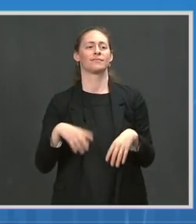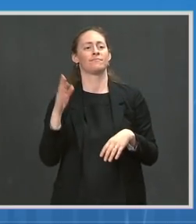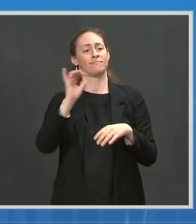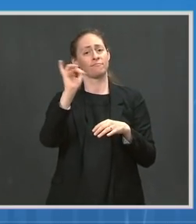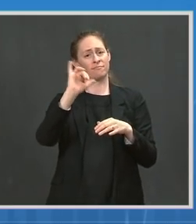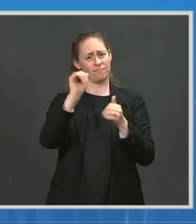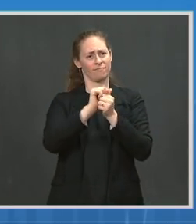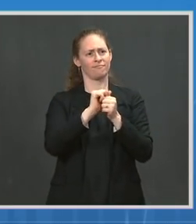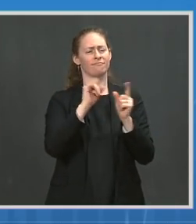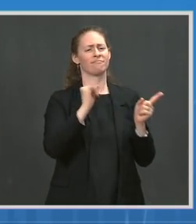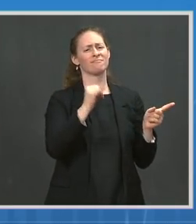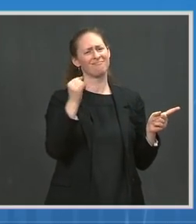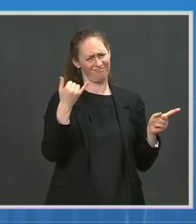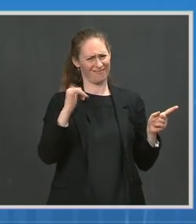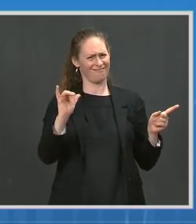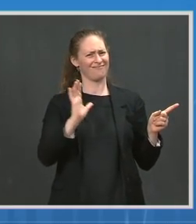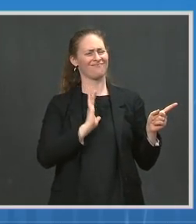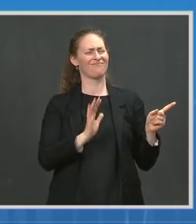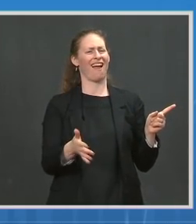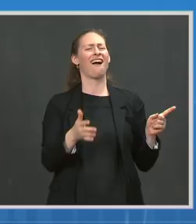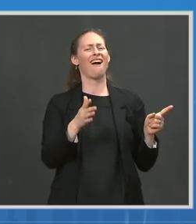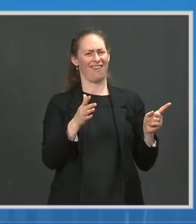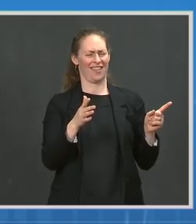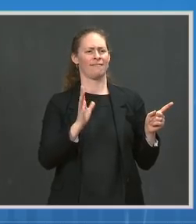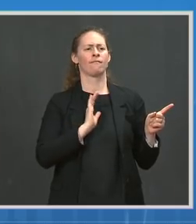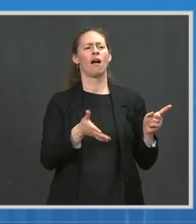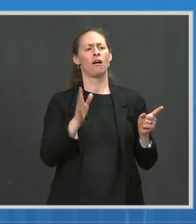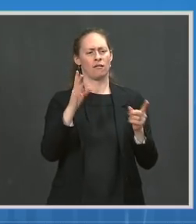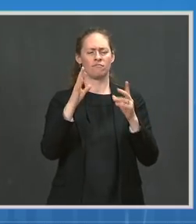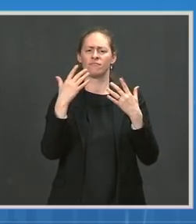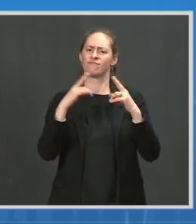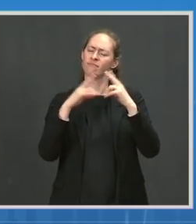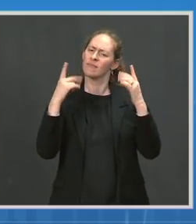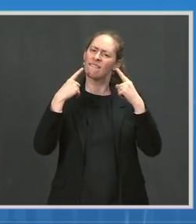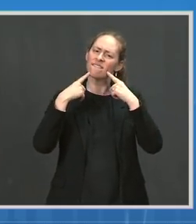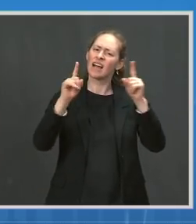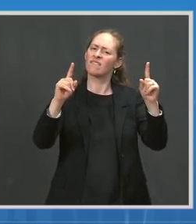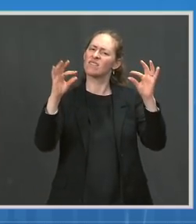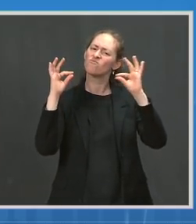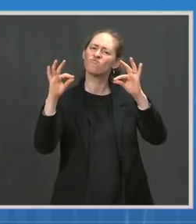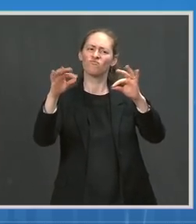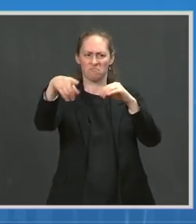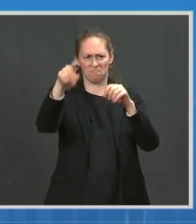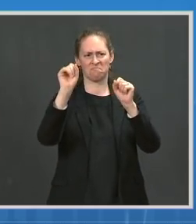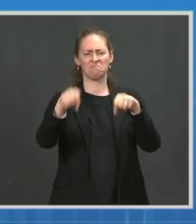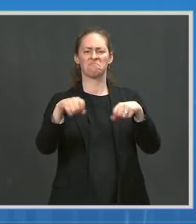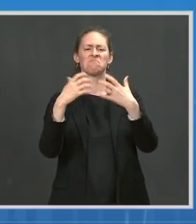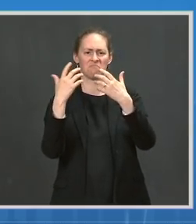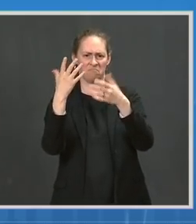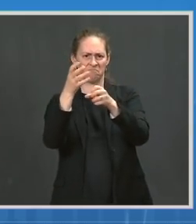All three are highly efficacious in clinical trials. Next slide.